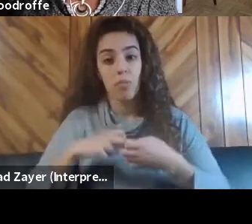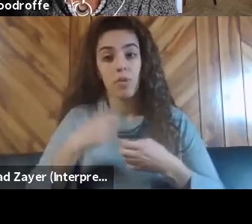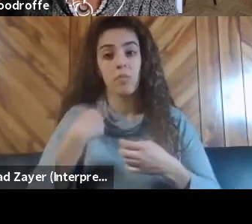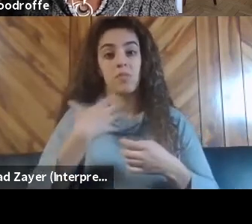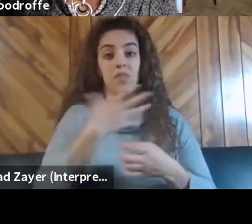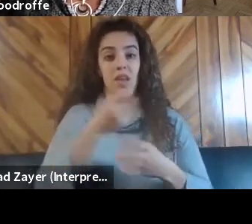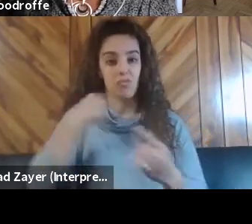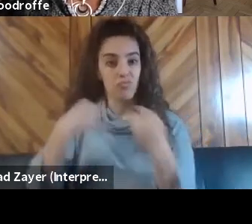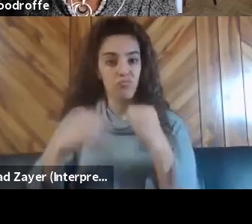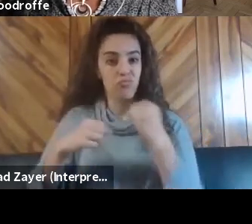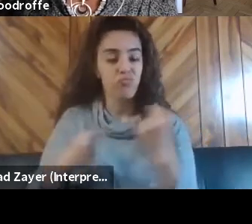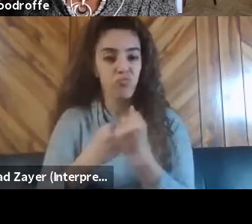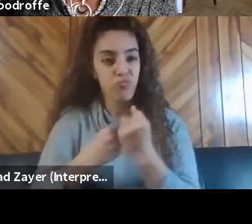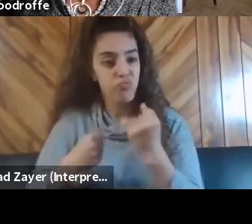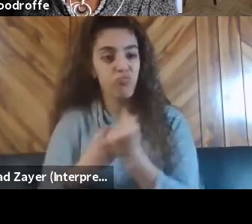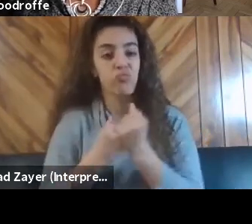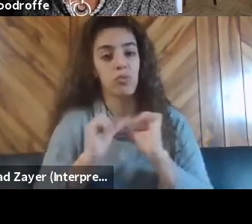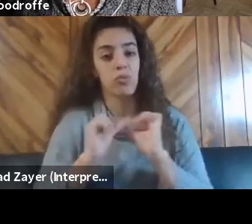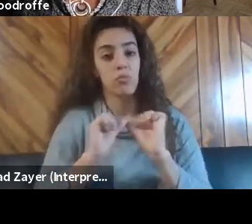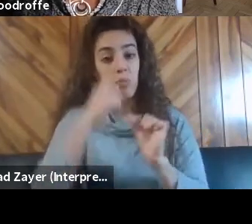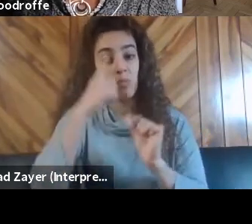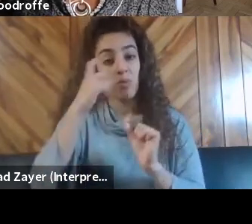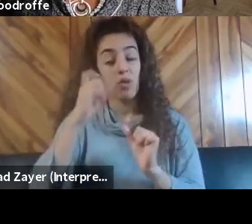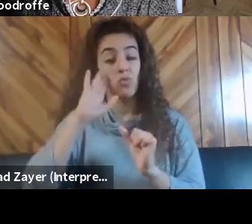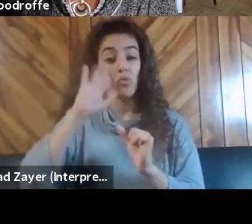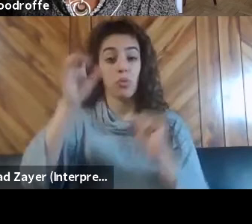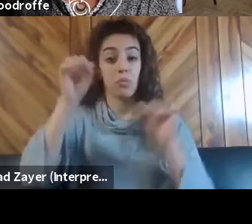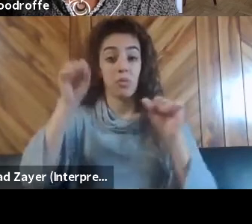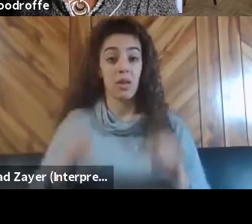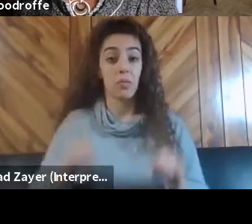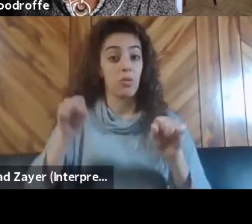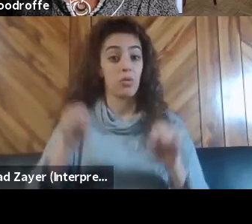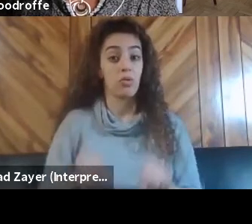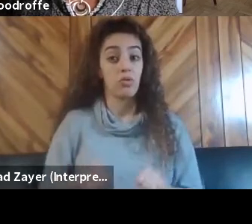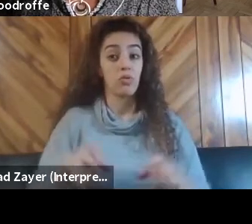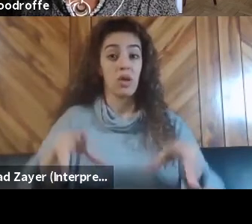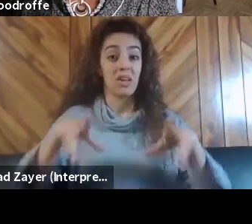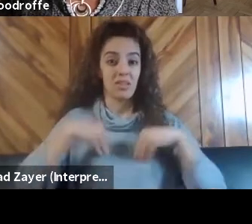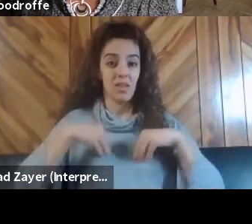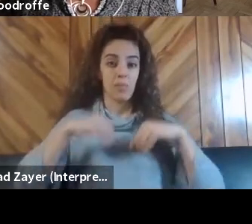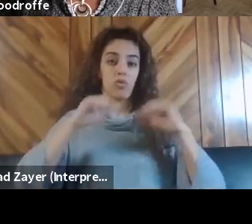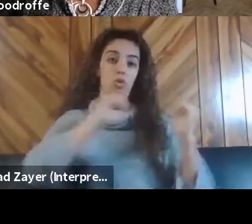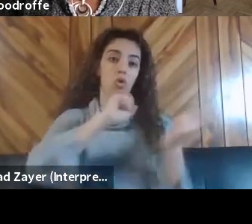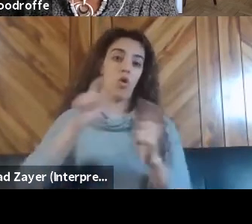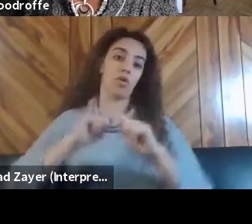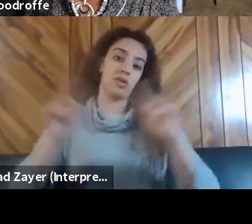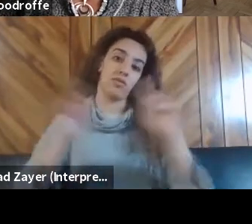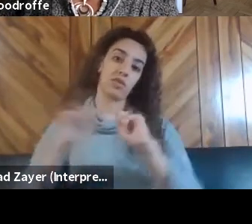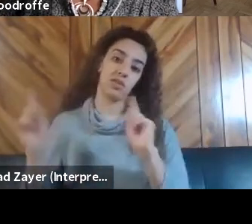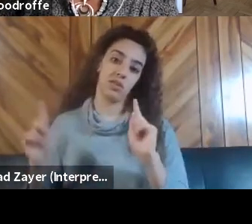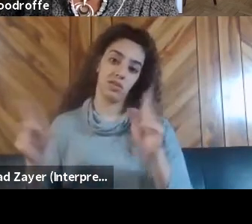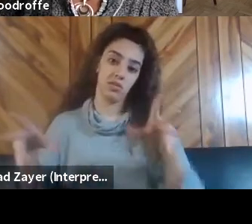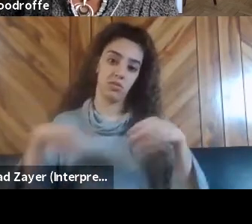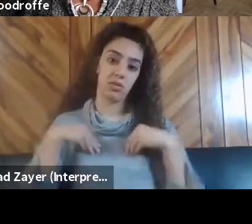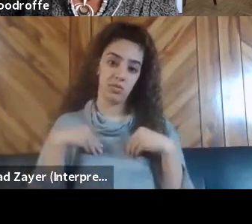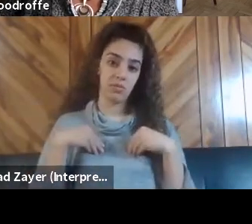the differences. Because our children are dealing with enough